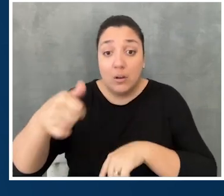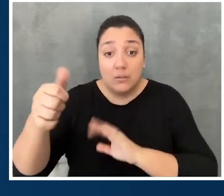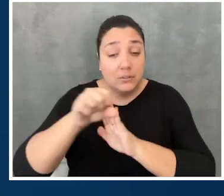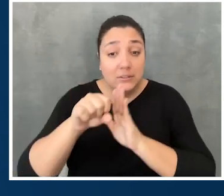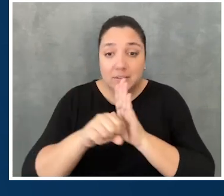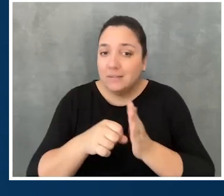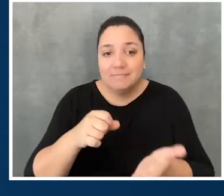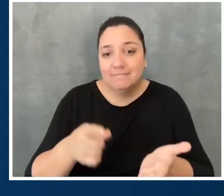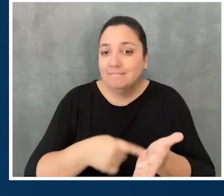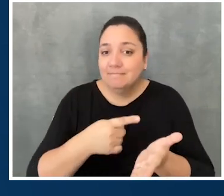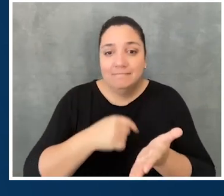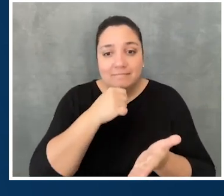to people with disabilities.